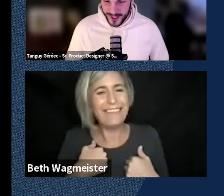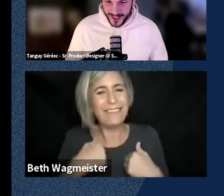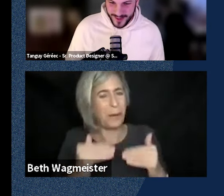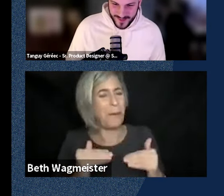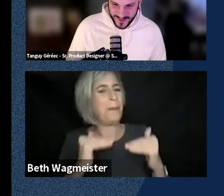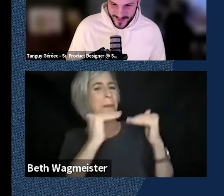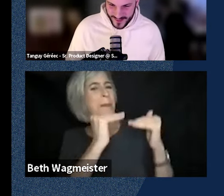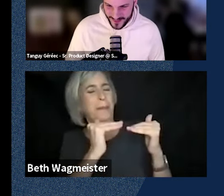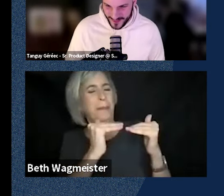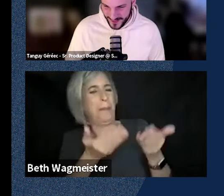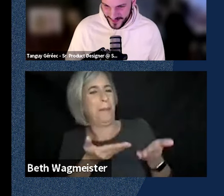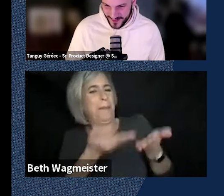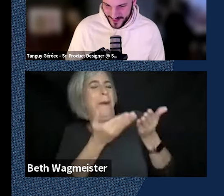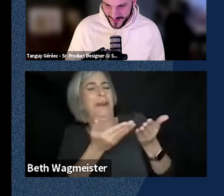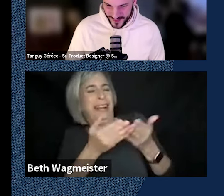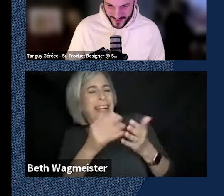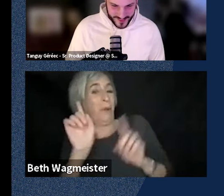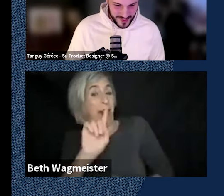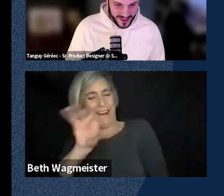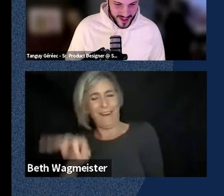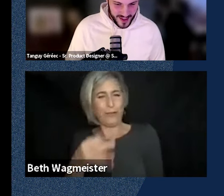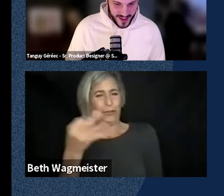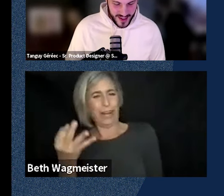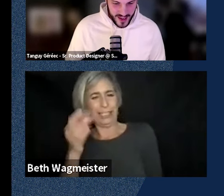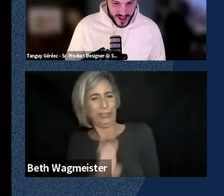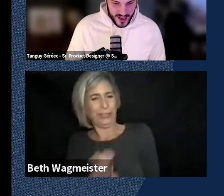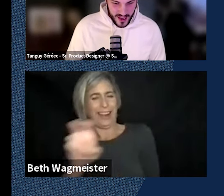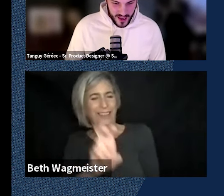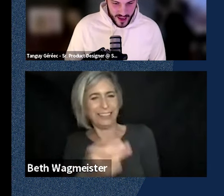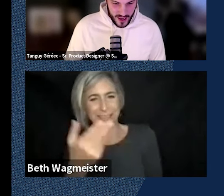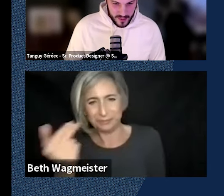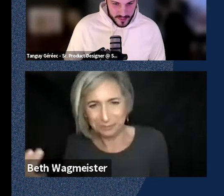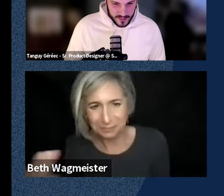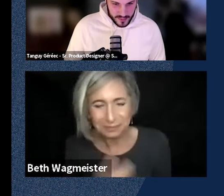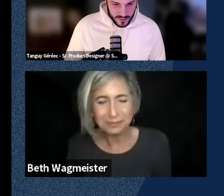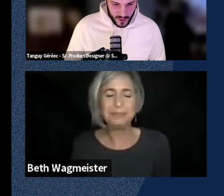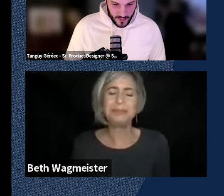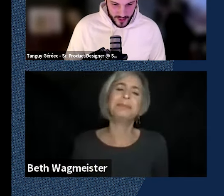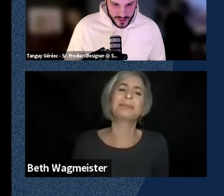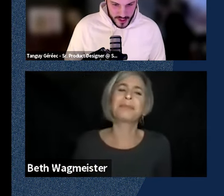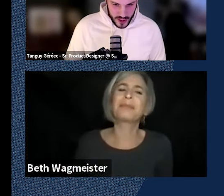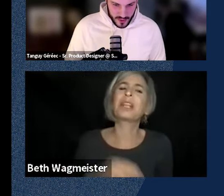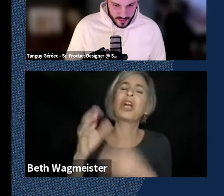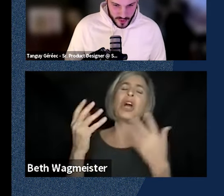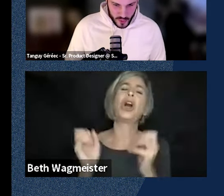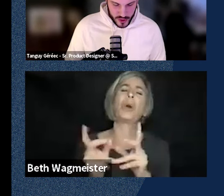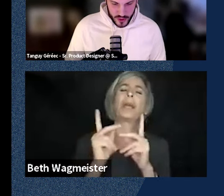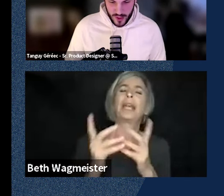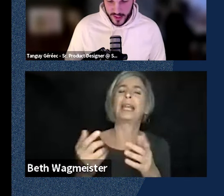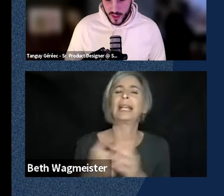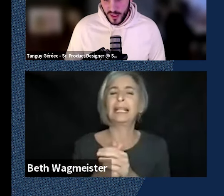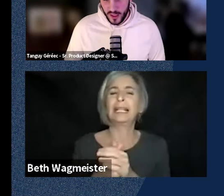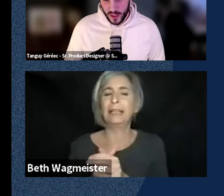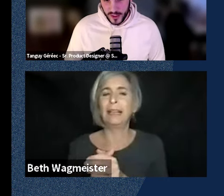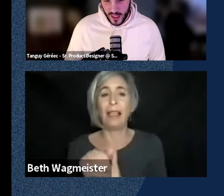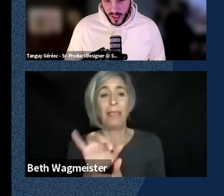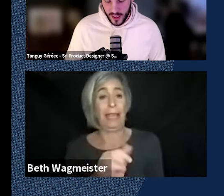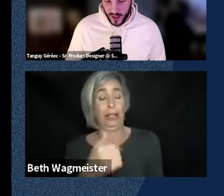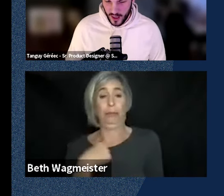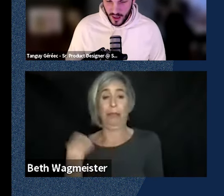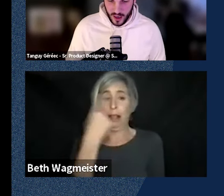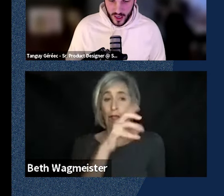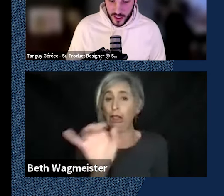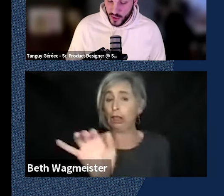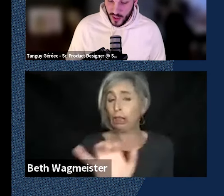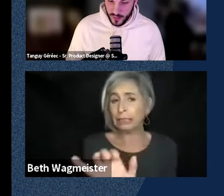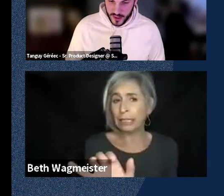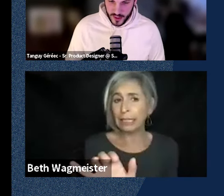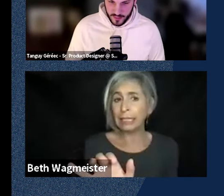Alright, let's jump- oh, so that to me looks like a new element.